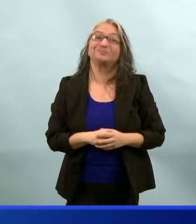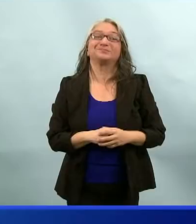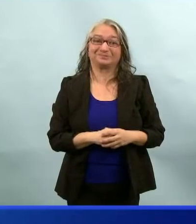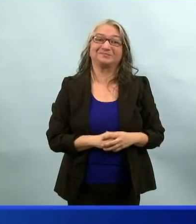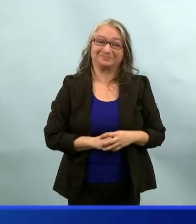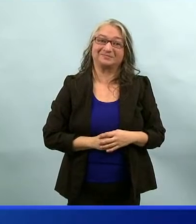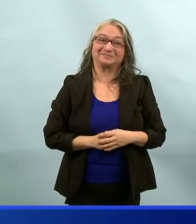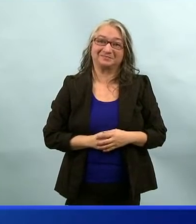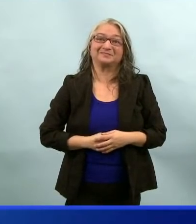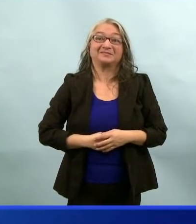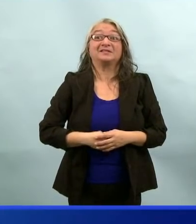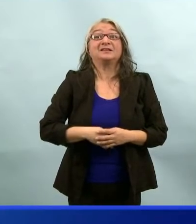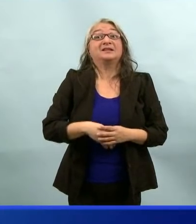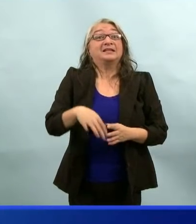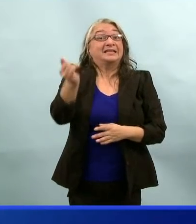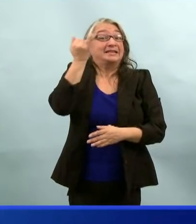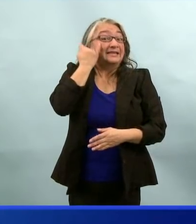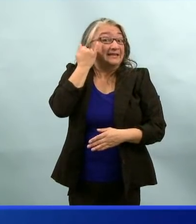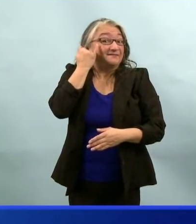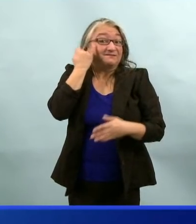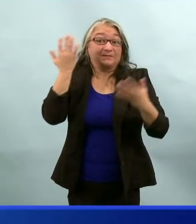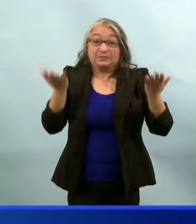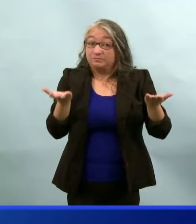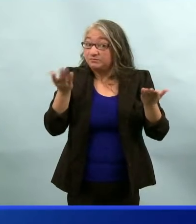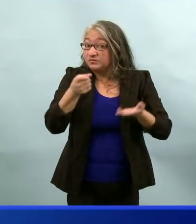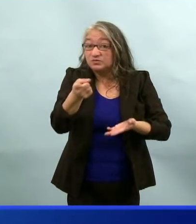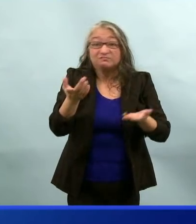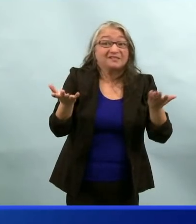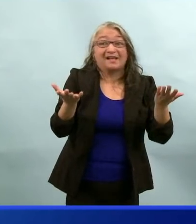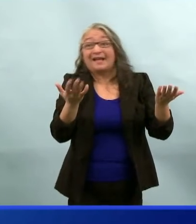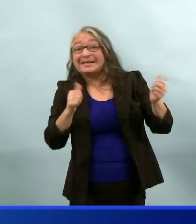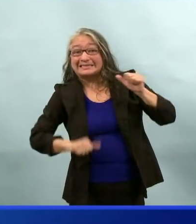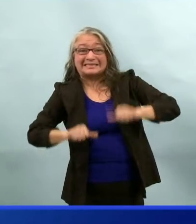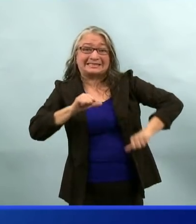if you still have questions about the vaccine i invite you to speak with your healthcare provider